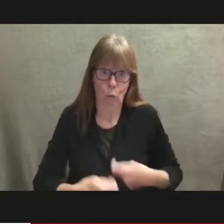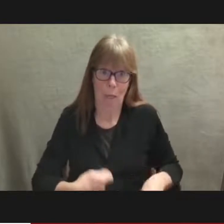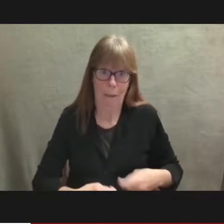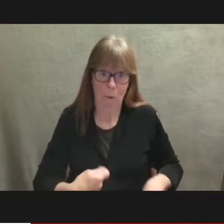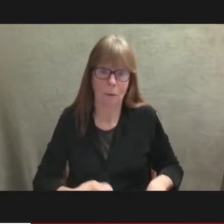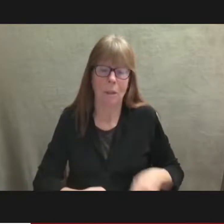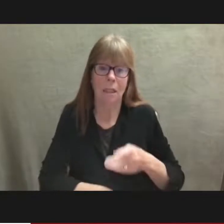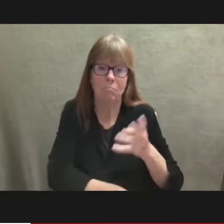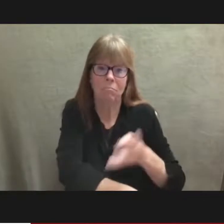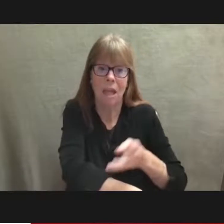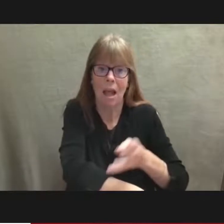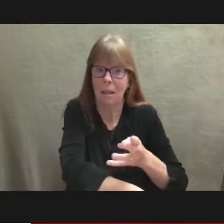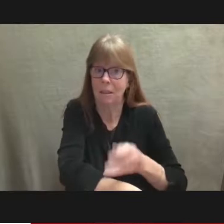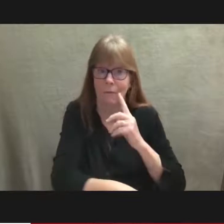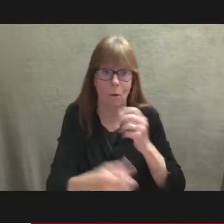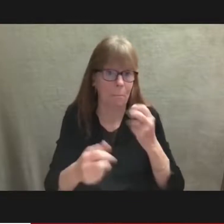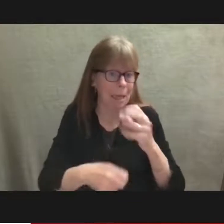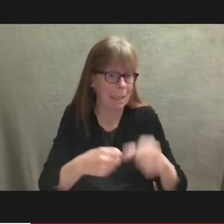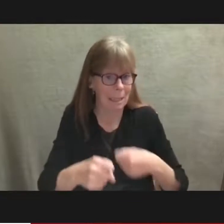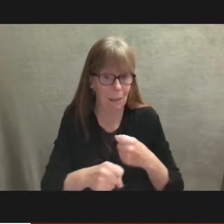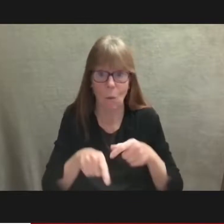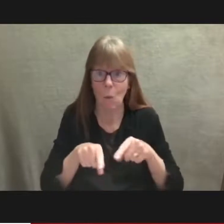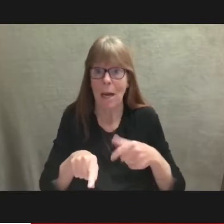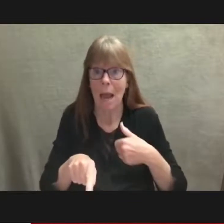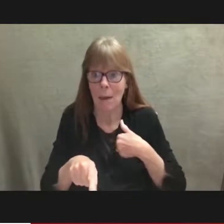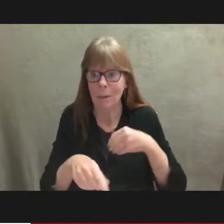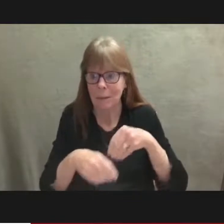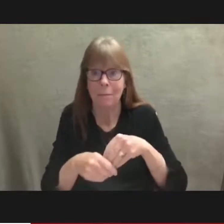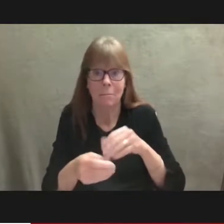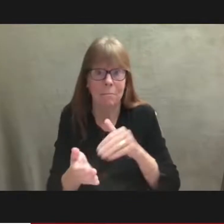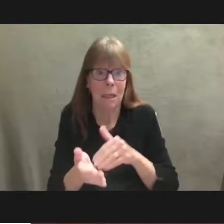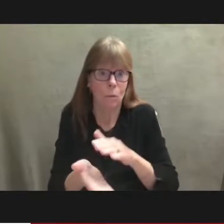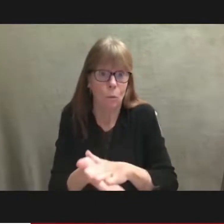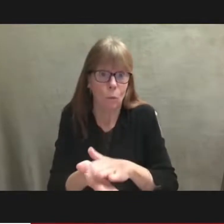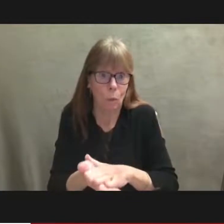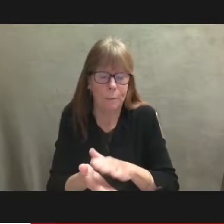for a number of years during my residency and fellowship. It's my distinct pleasure